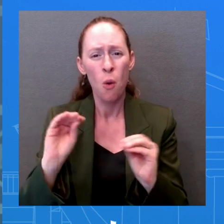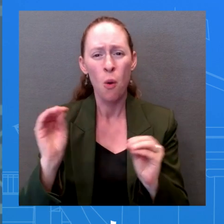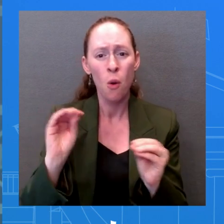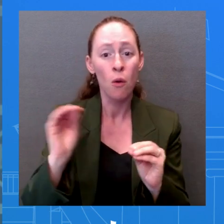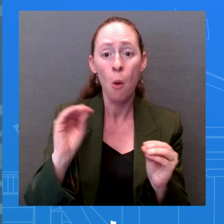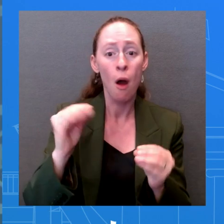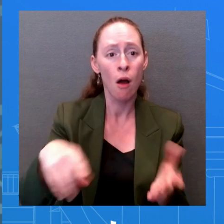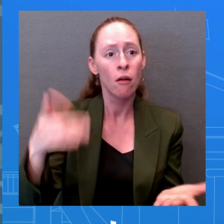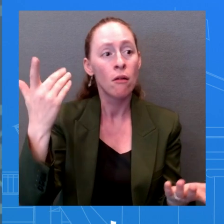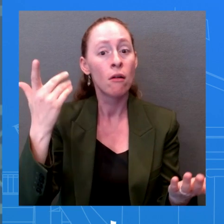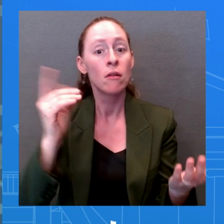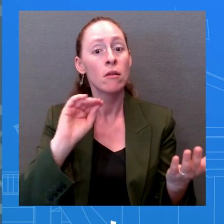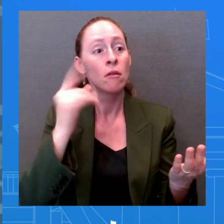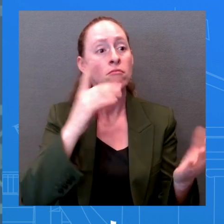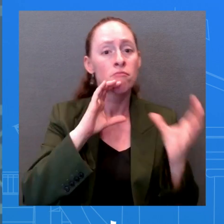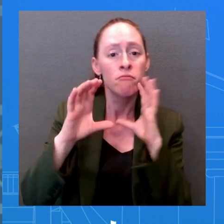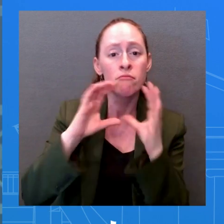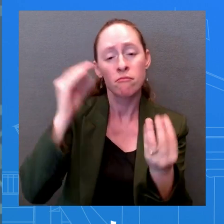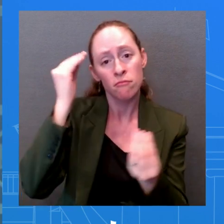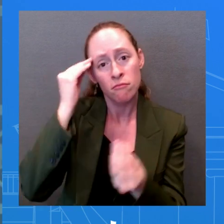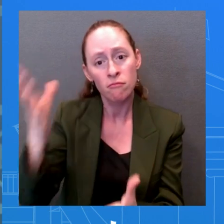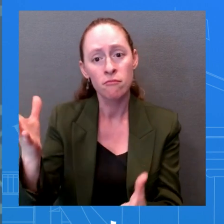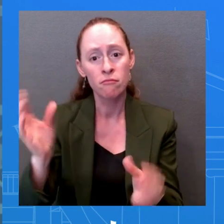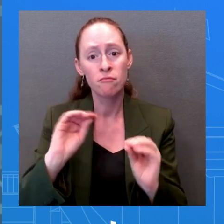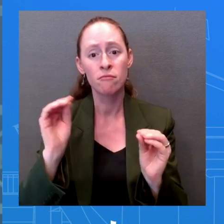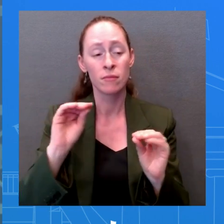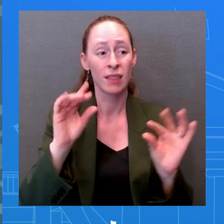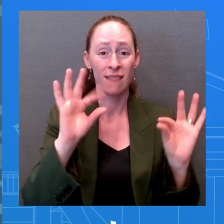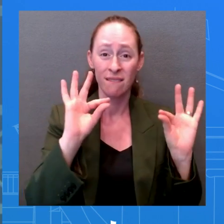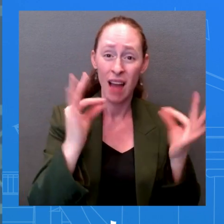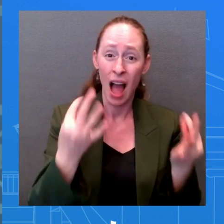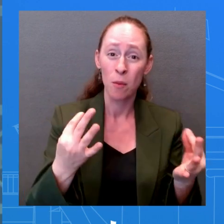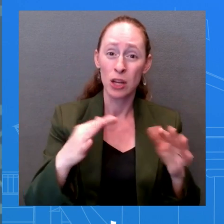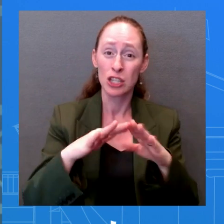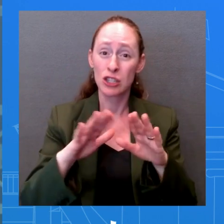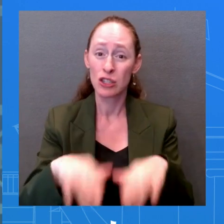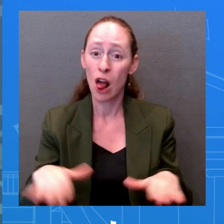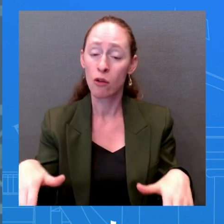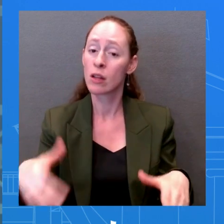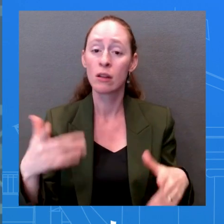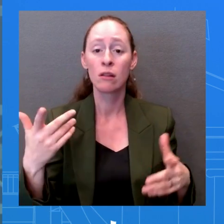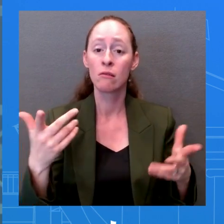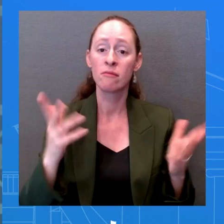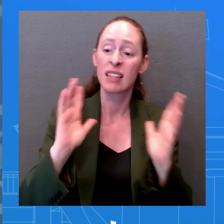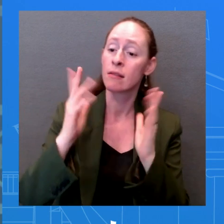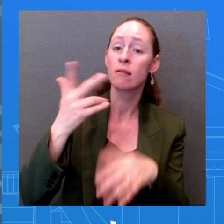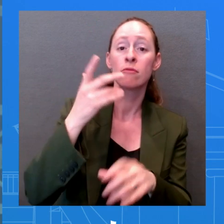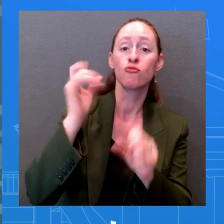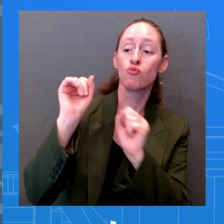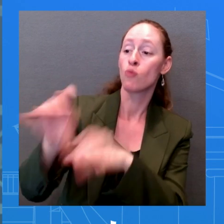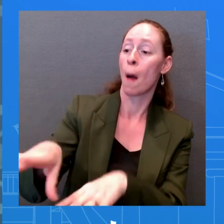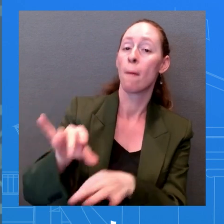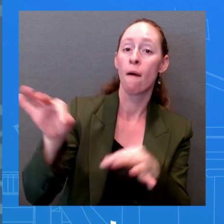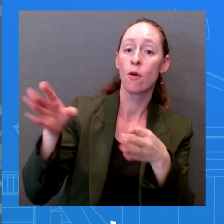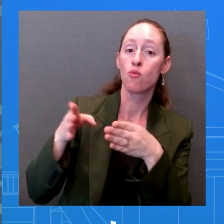premeditated political stunt. This is what they are doing. And a couple more things. The migrants, including children,